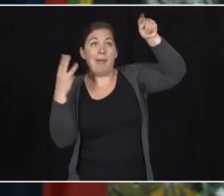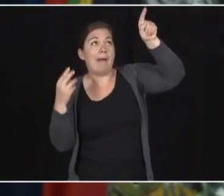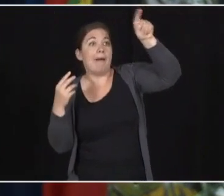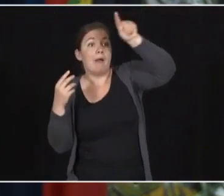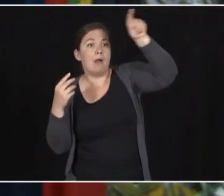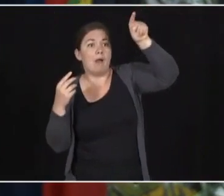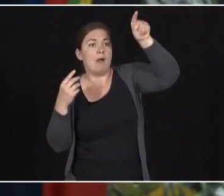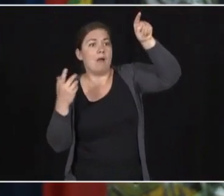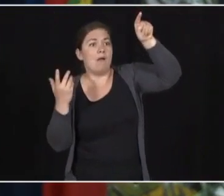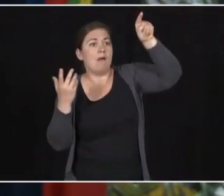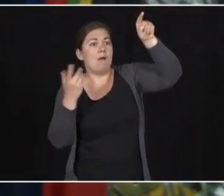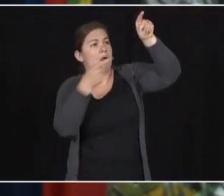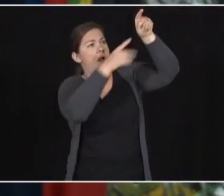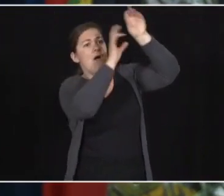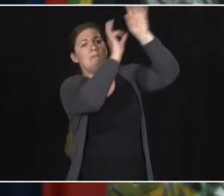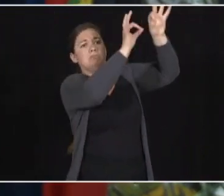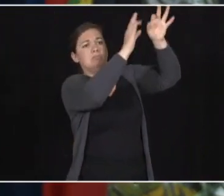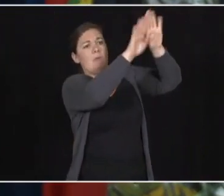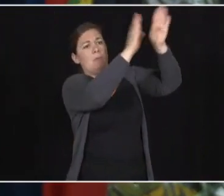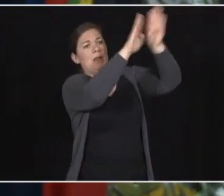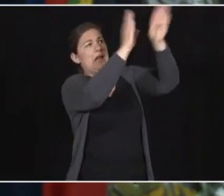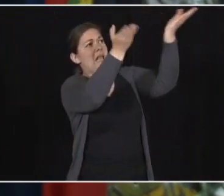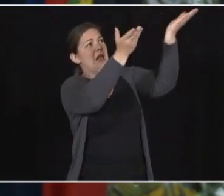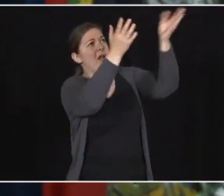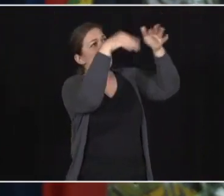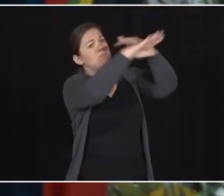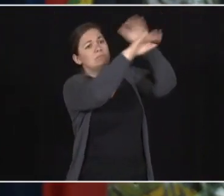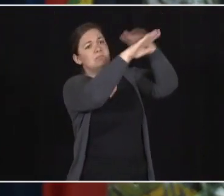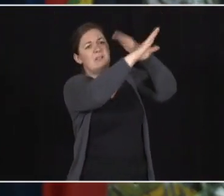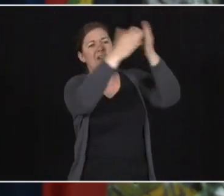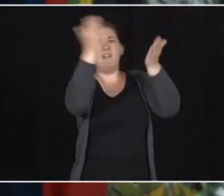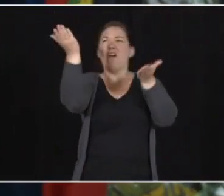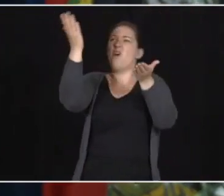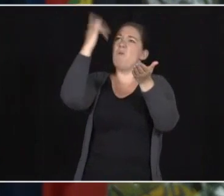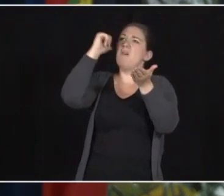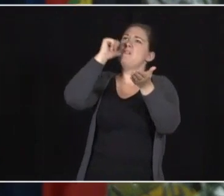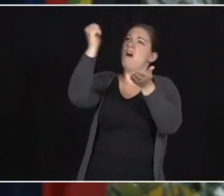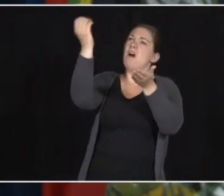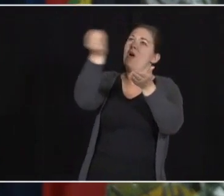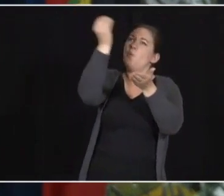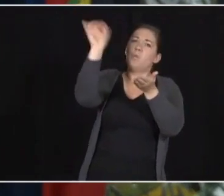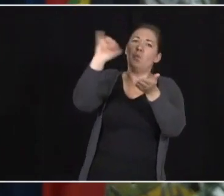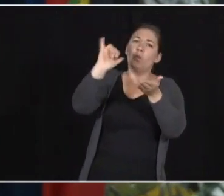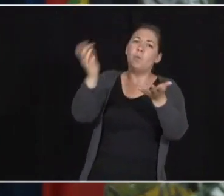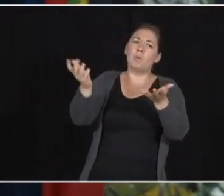as you are treating people in the greater Toronto area. Robert, I understand. You know, I have said from day one and I continue to do it,